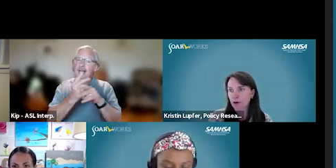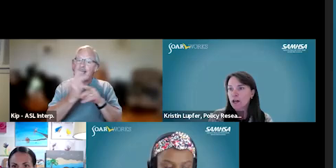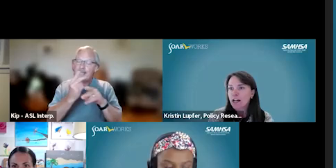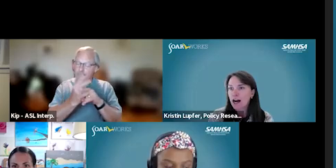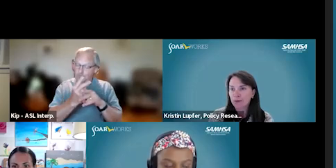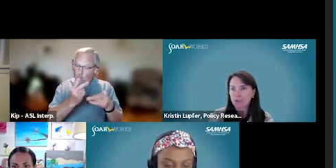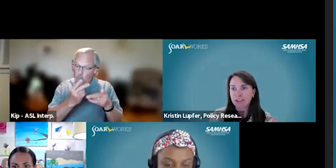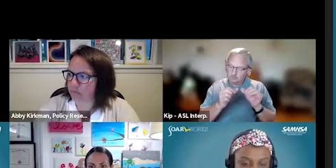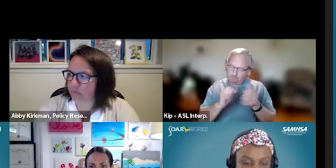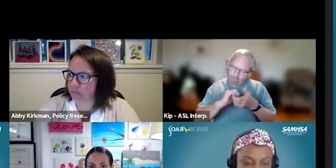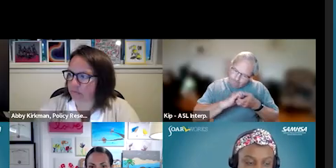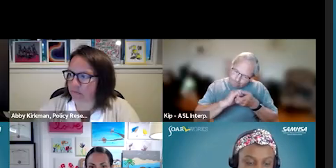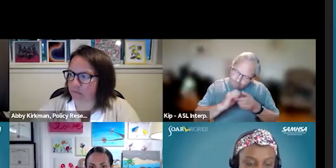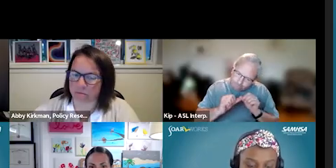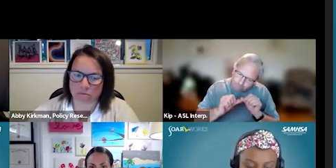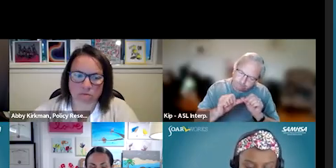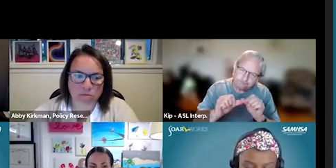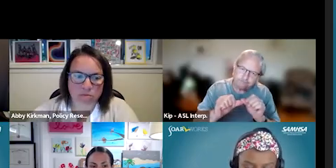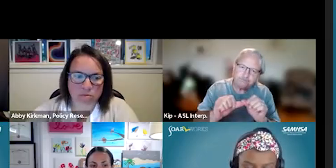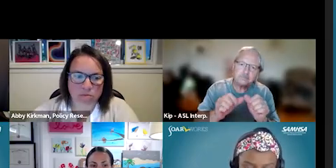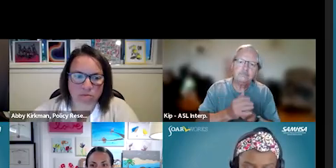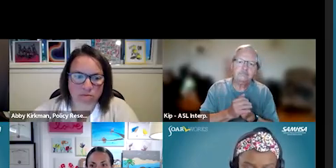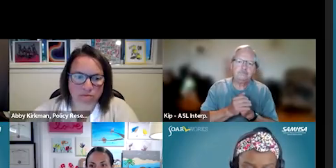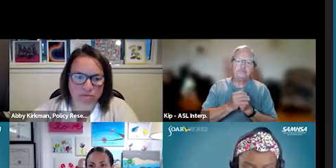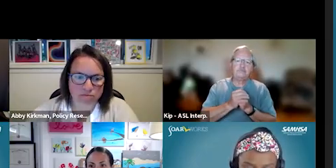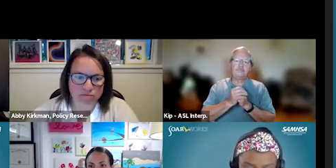So just to like head off those questions right away,